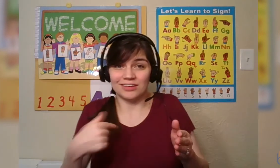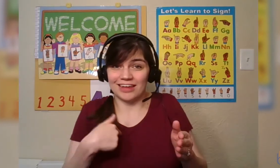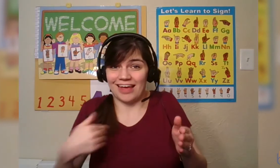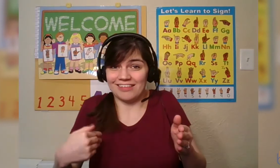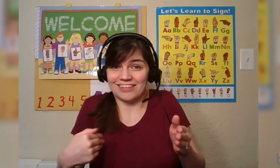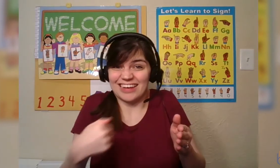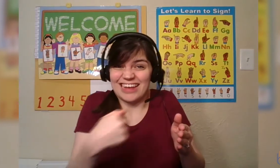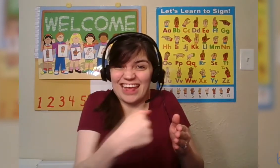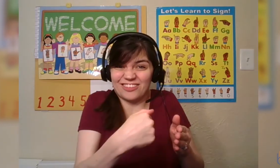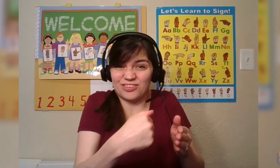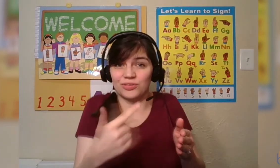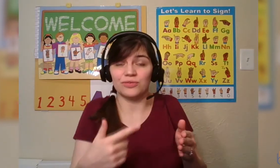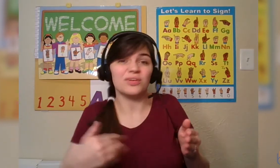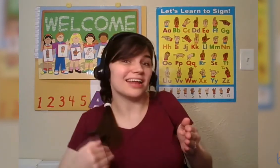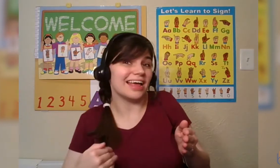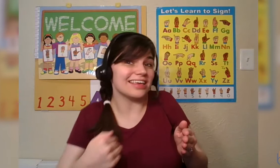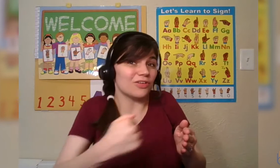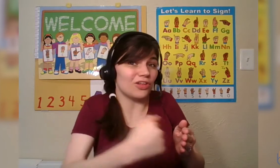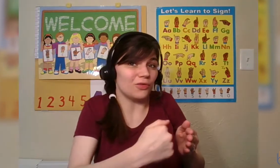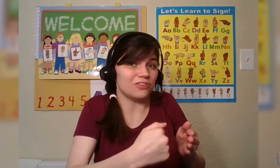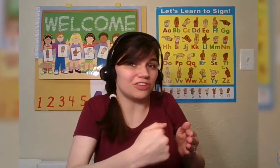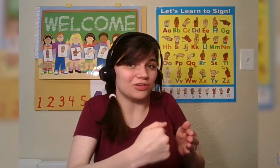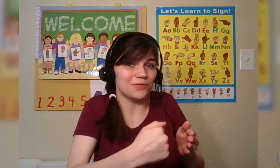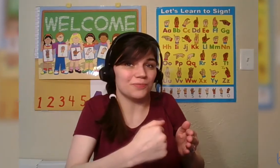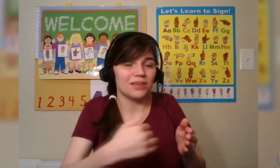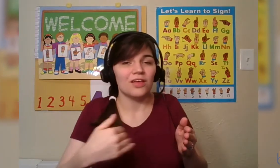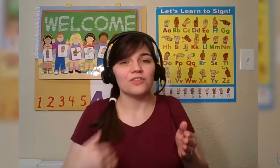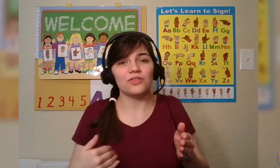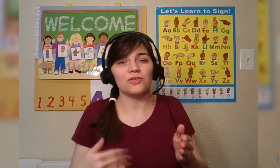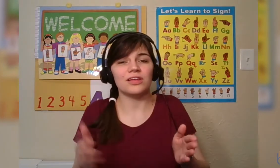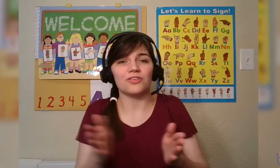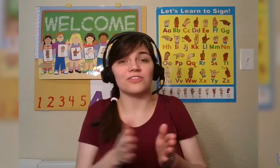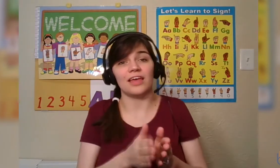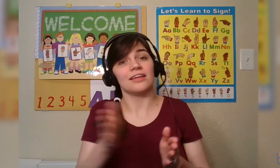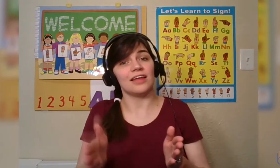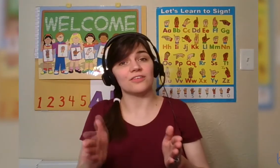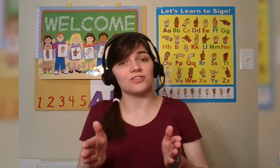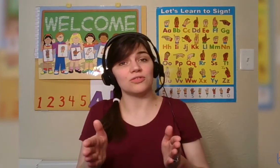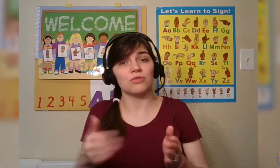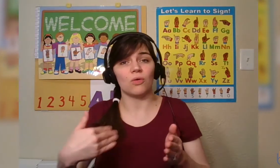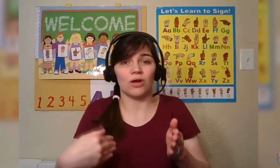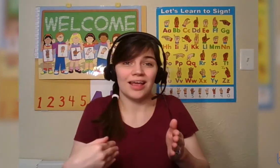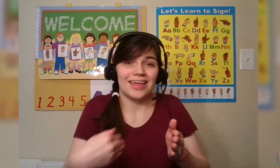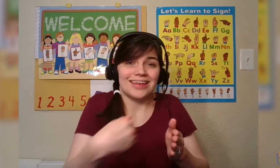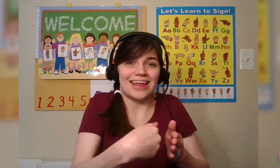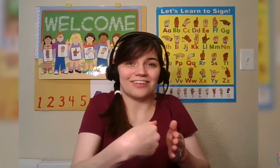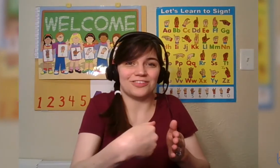"Can I sit next to you? Can I get close to you?" So you can either say "next to" or "next to."